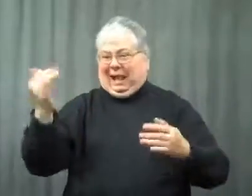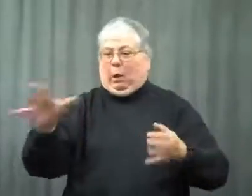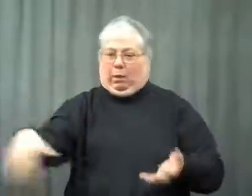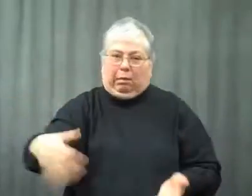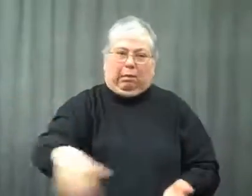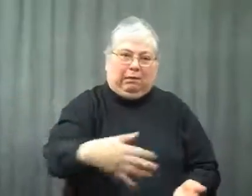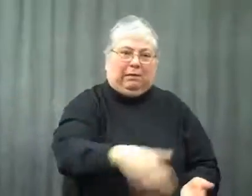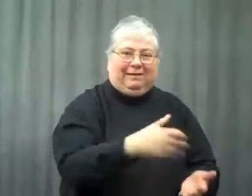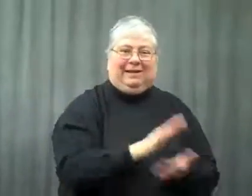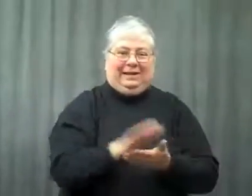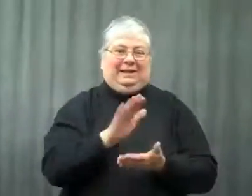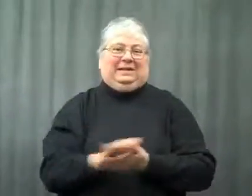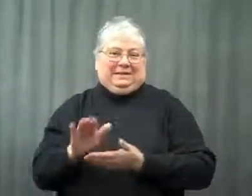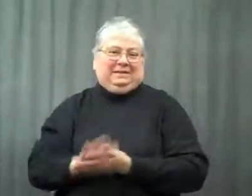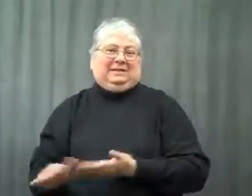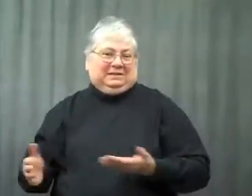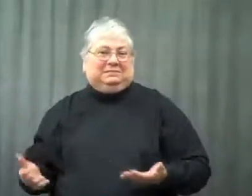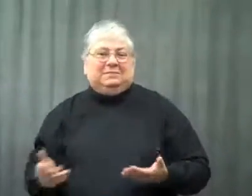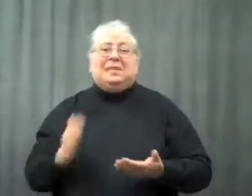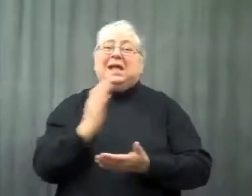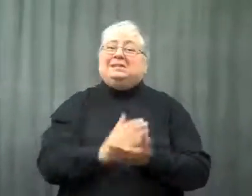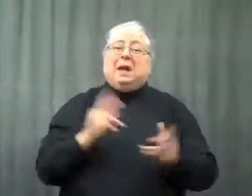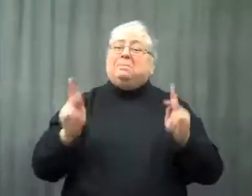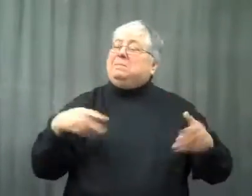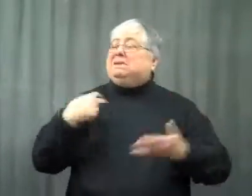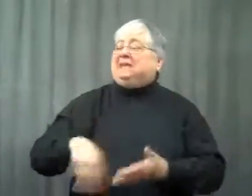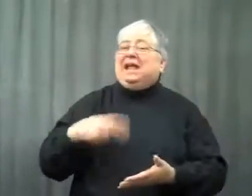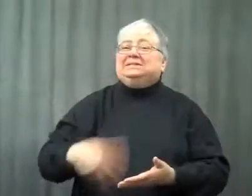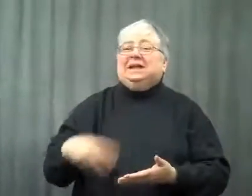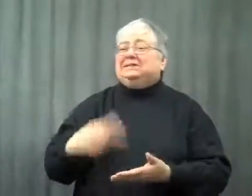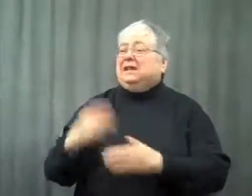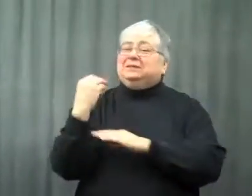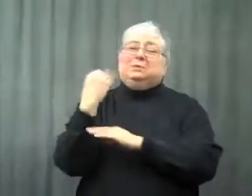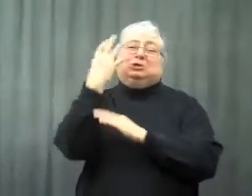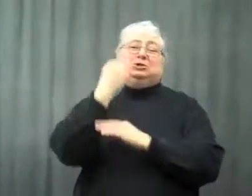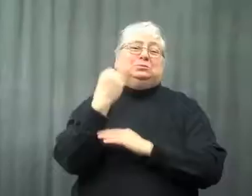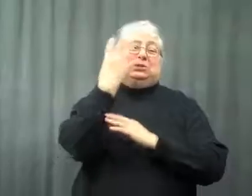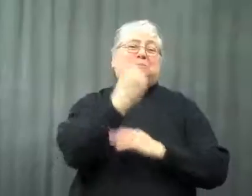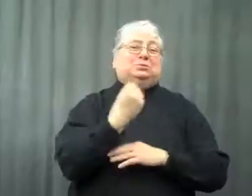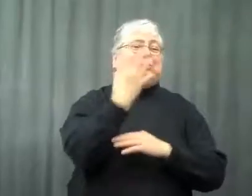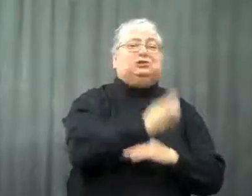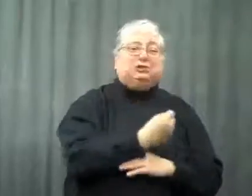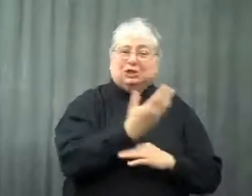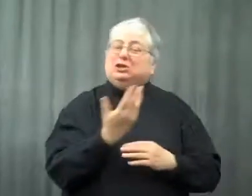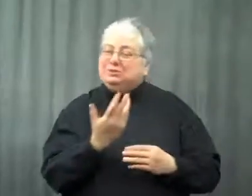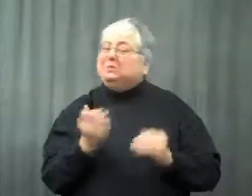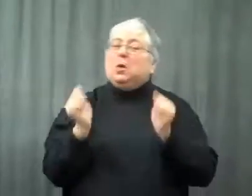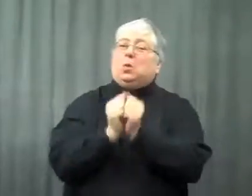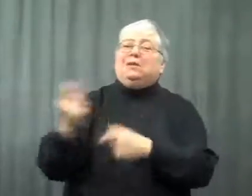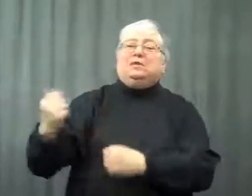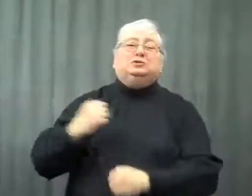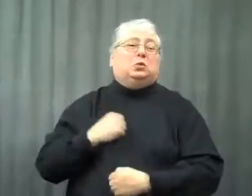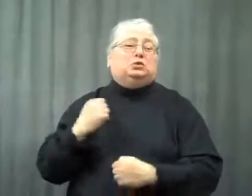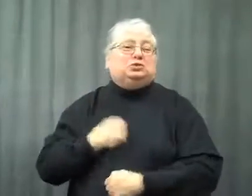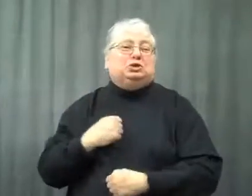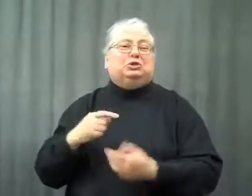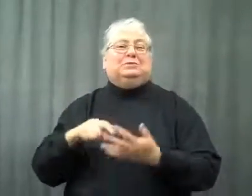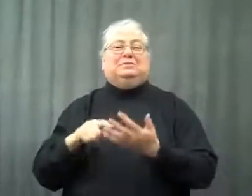Now all that had to be cleaned up. Some people were dancing and taking pictures with soldiers.